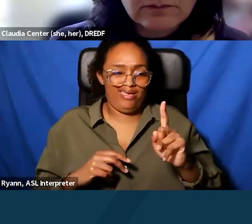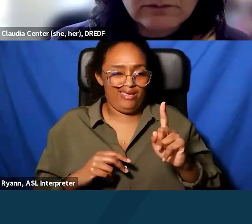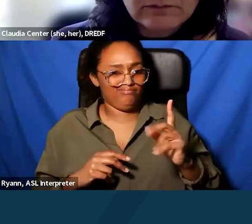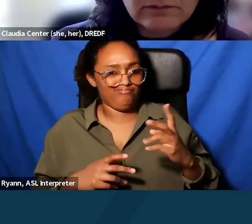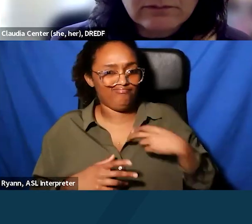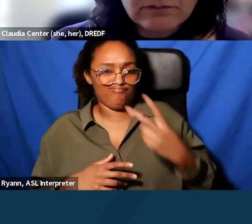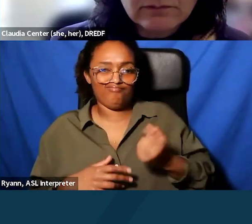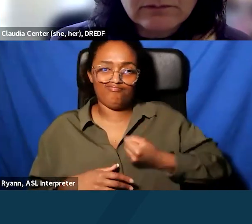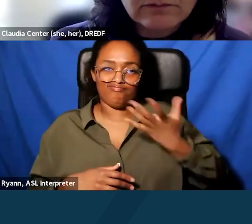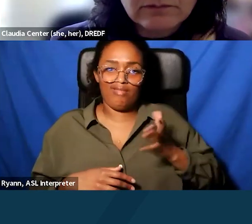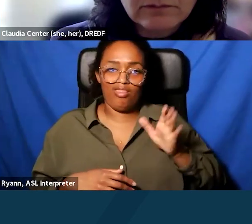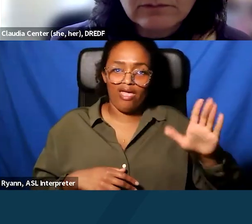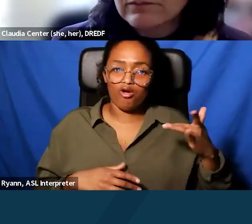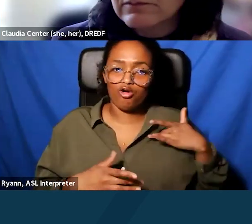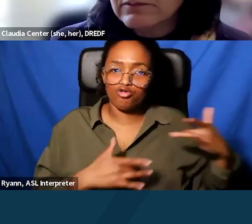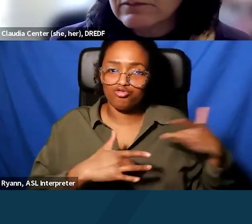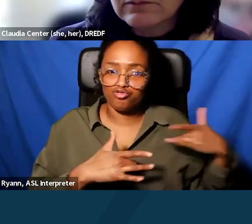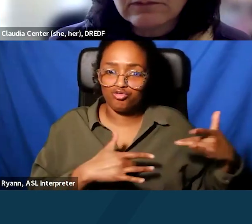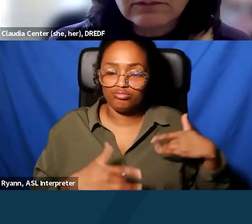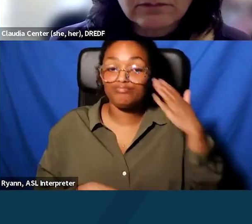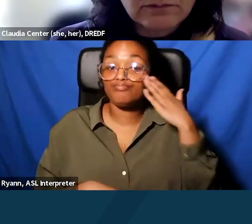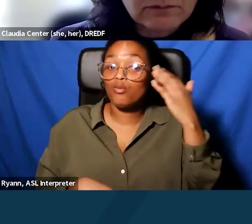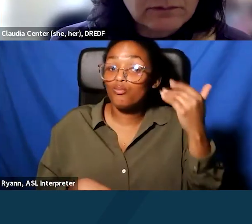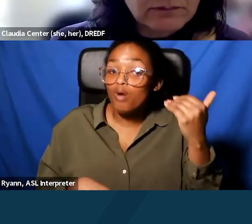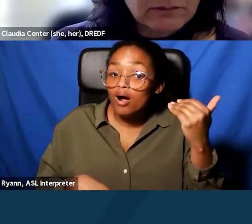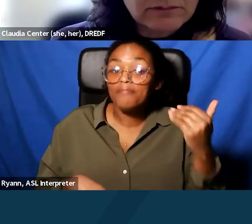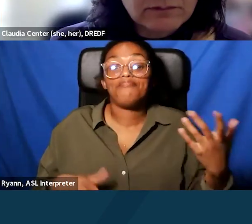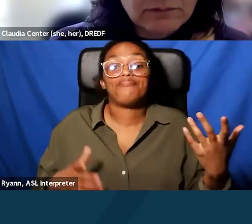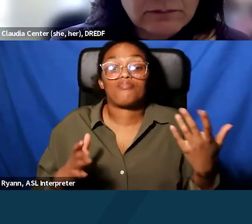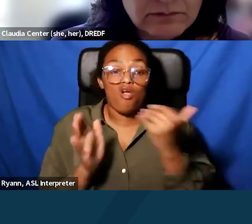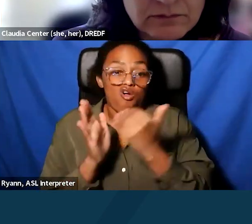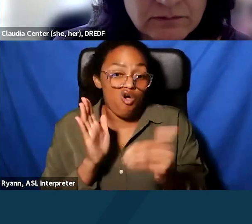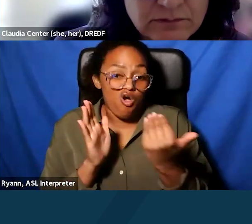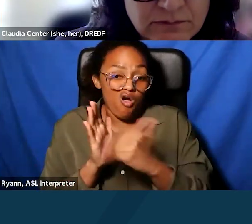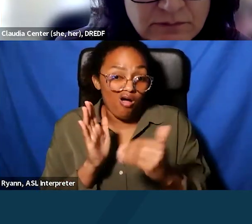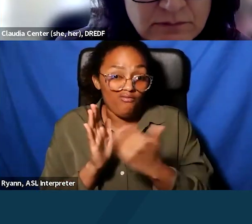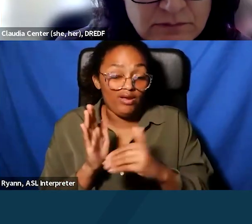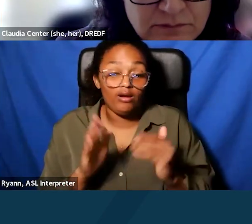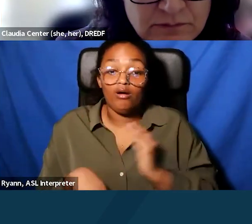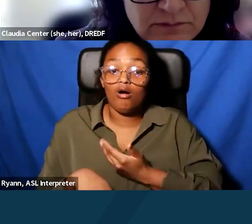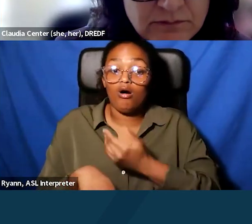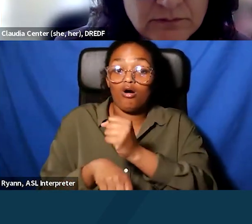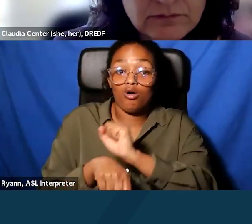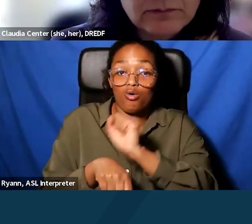of the times, the work that we want to do is interfered with in community‑based services.